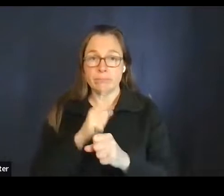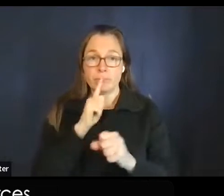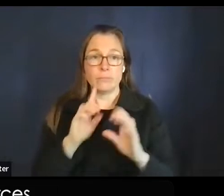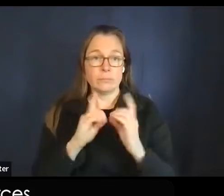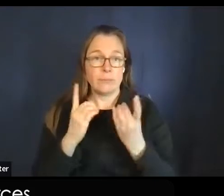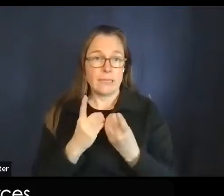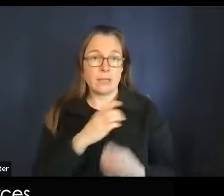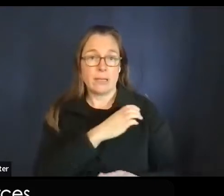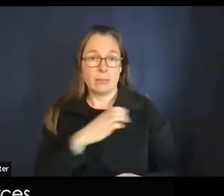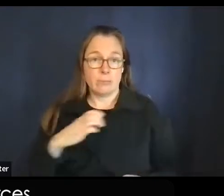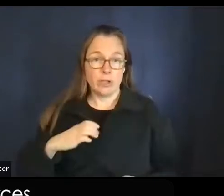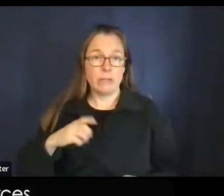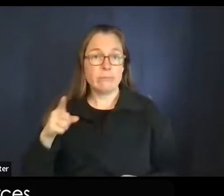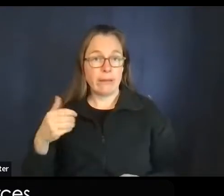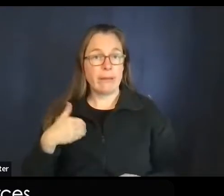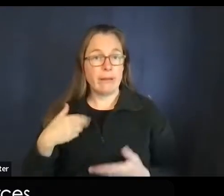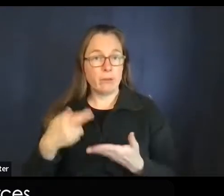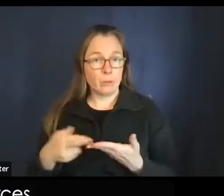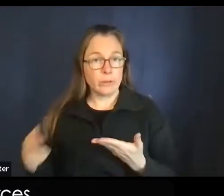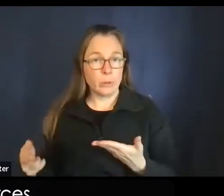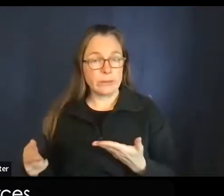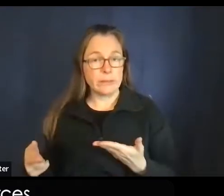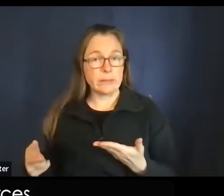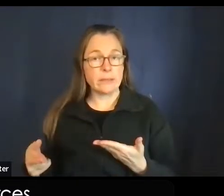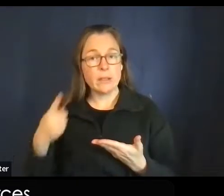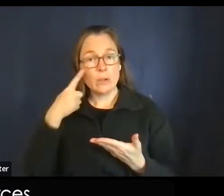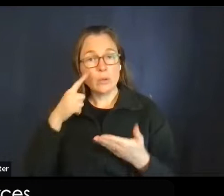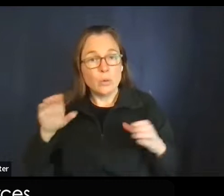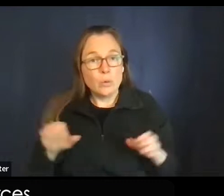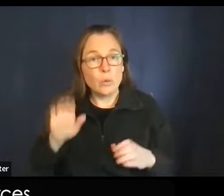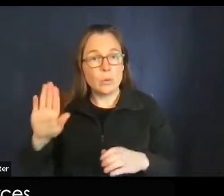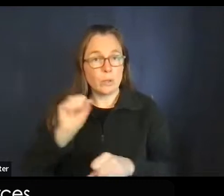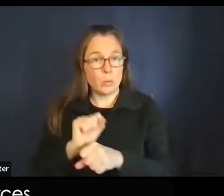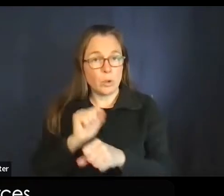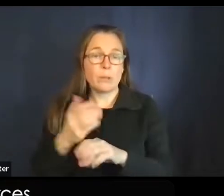has the resources that it needs to complete its work by September of 2023.